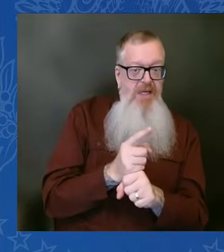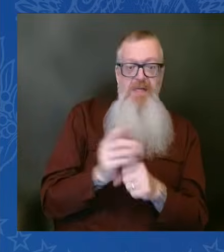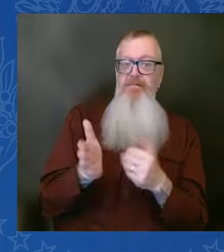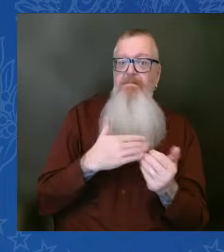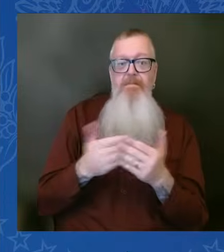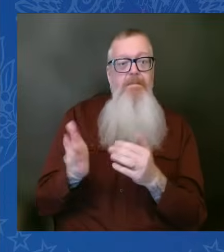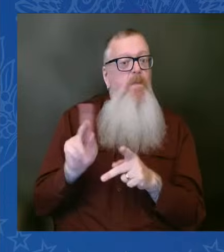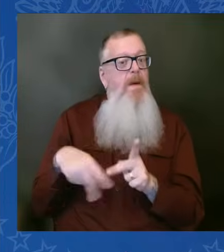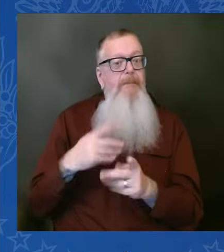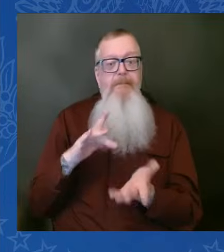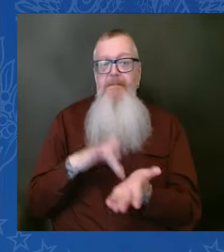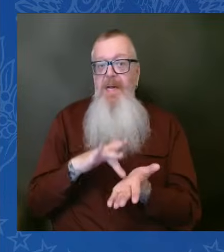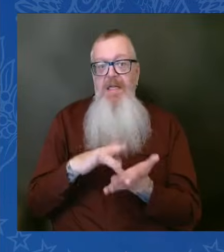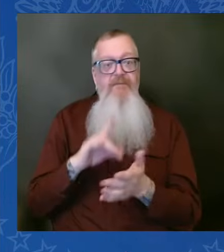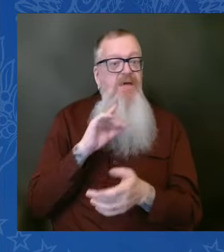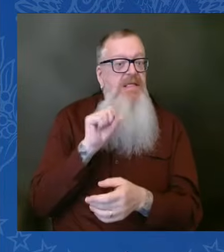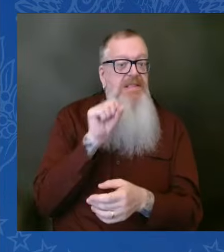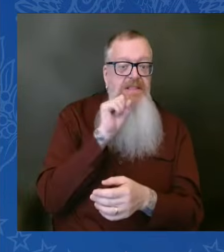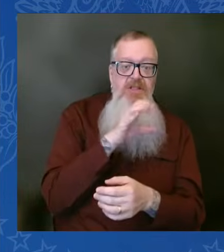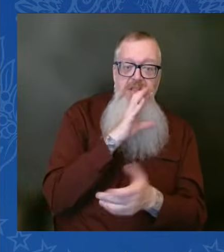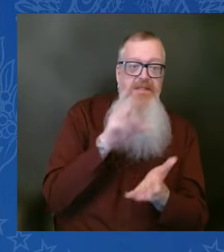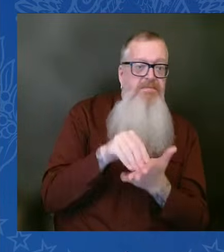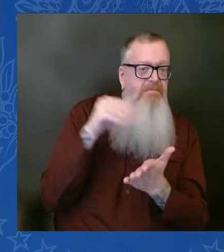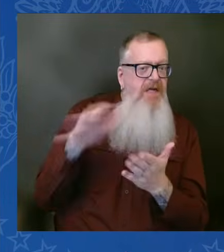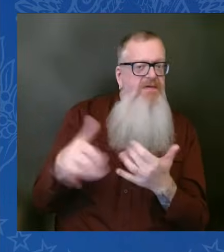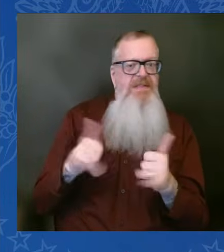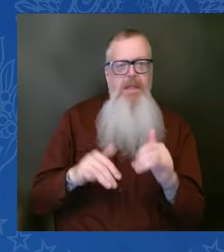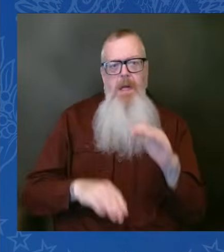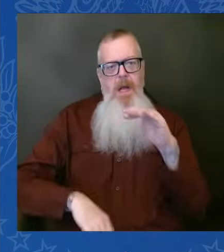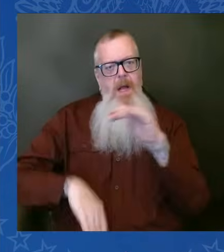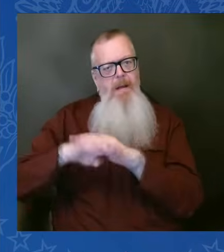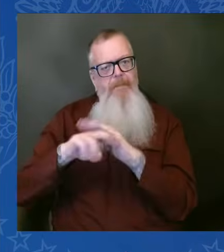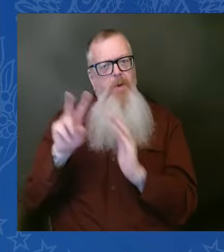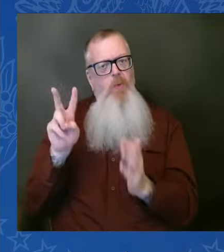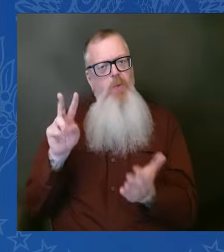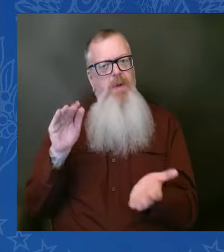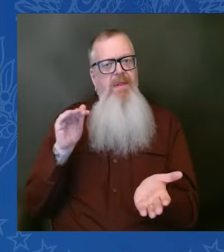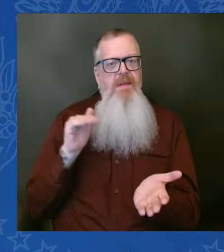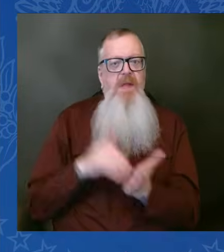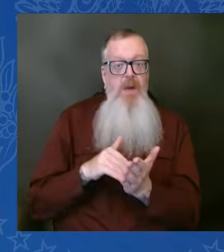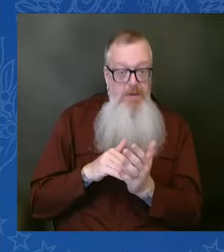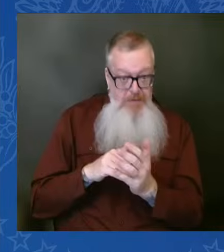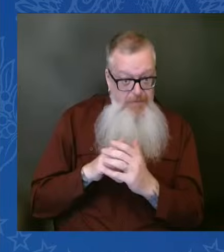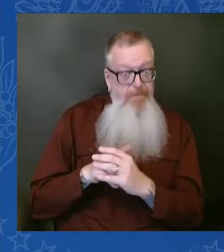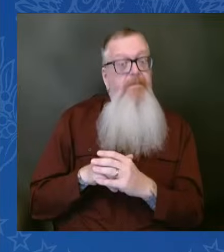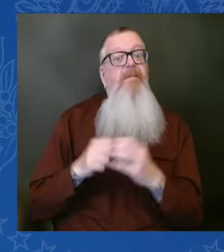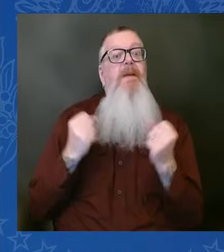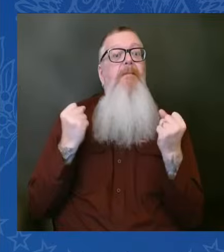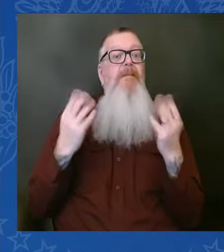like me and others, have lost families to cancer and cancer treatment. Those drugs -- cancer drugs -- can cost 10-,